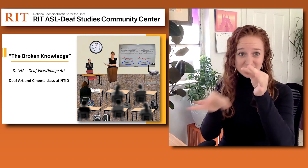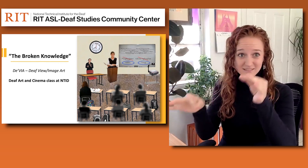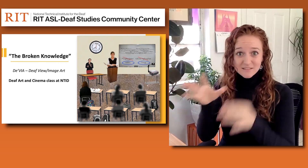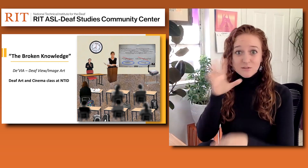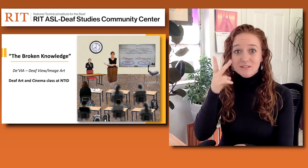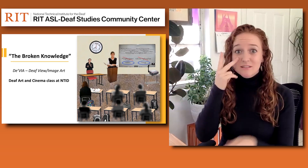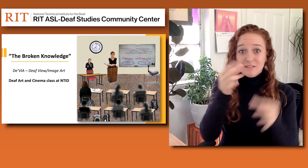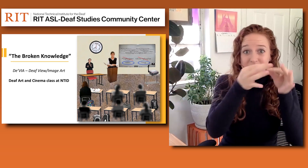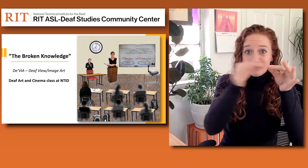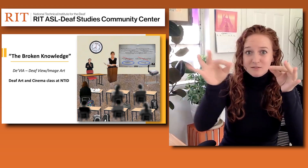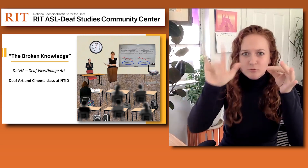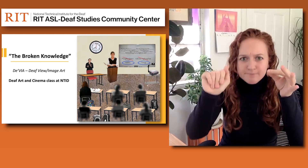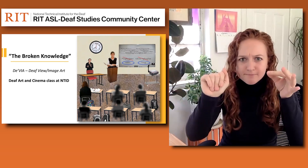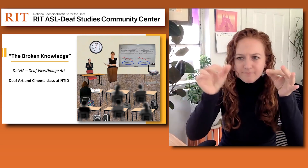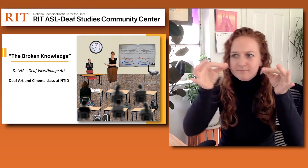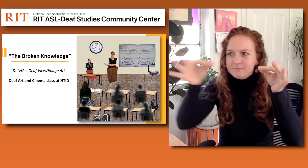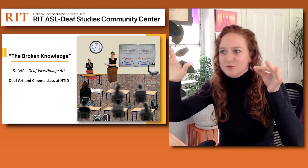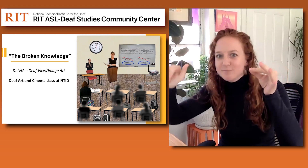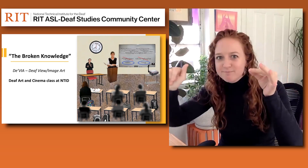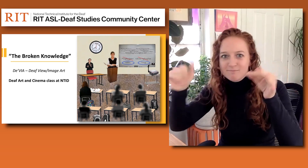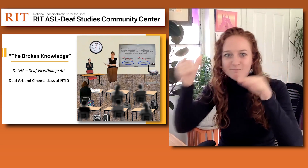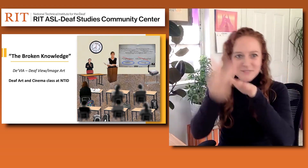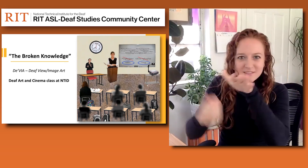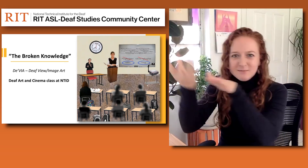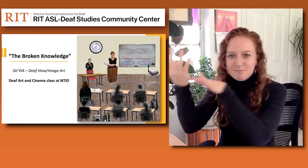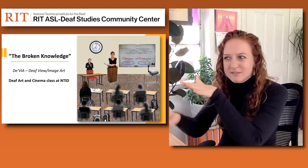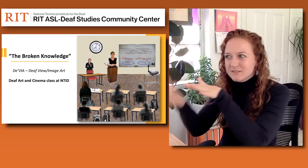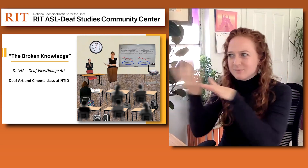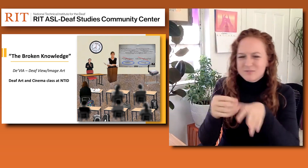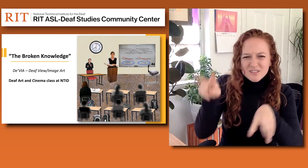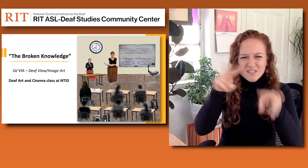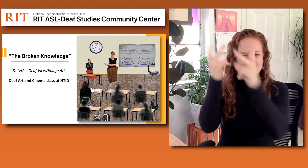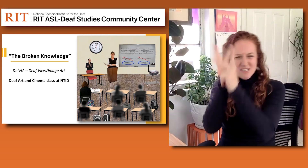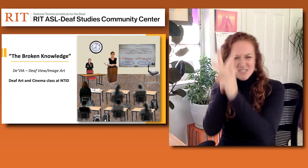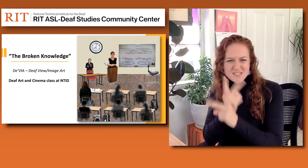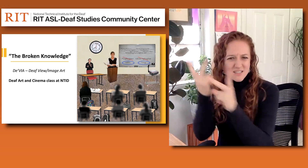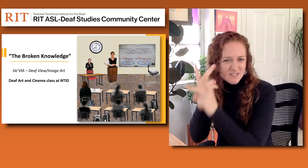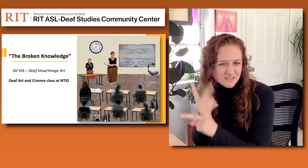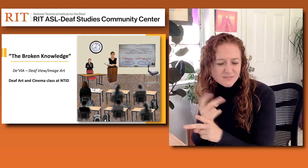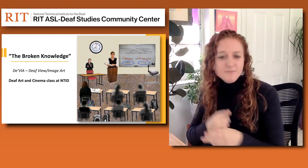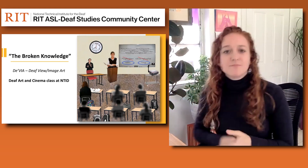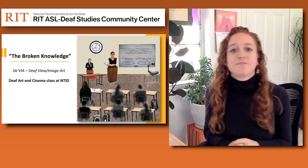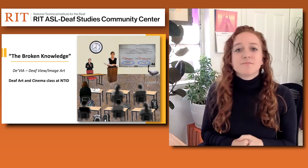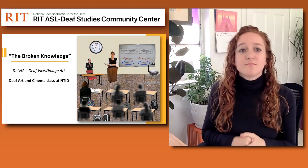that is in the picture there with the sentences? You see there are gaps. There are missing pieces in the sentences,